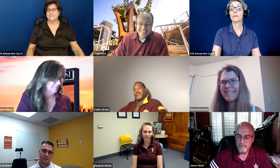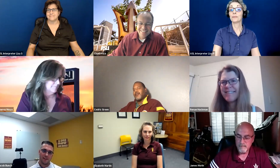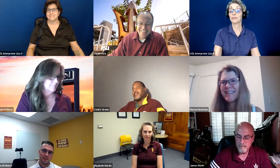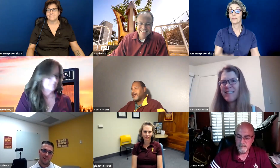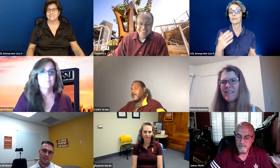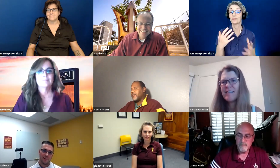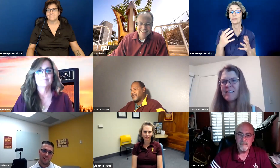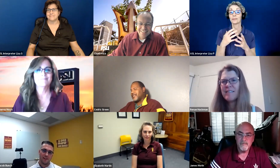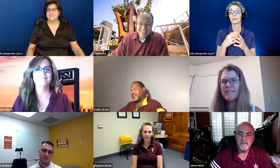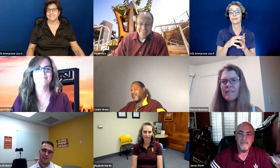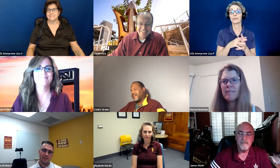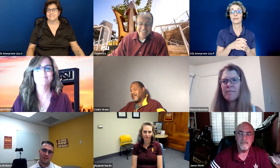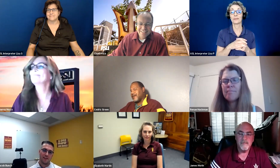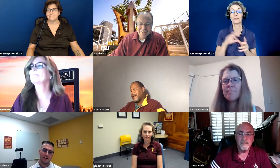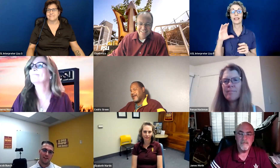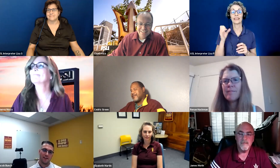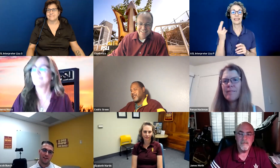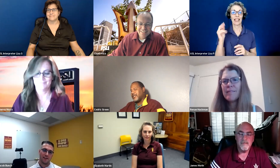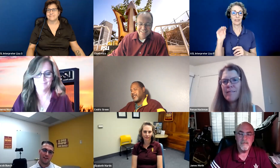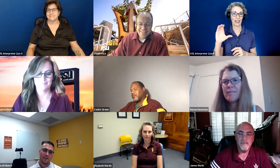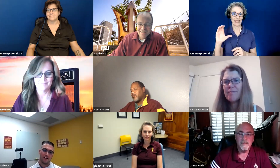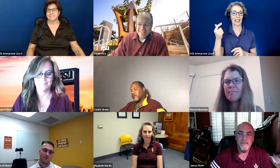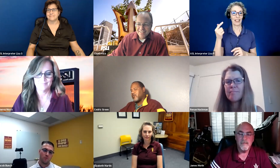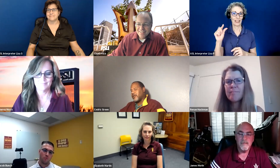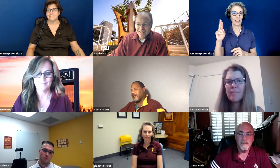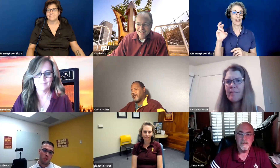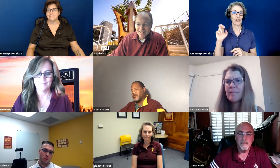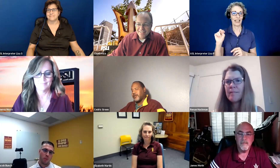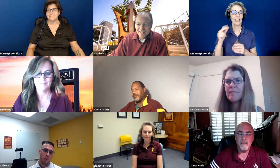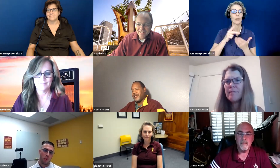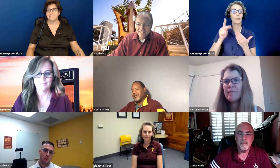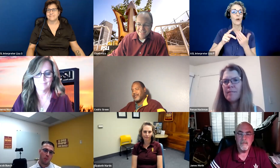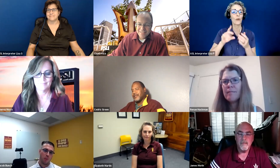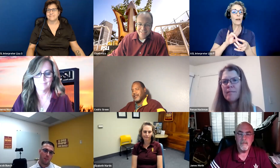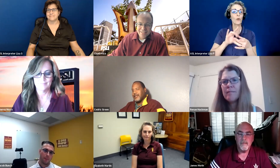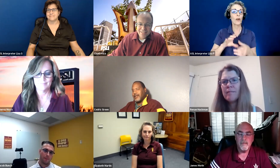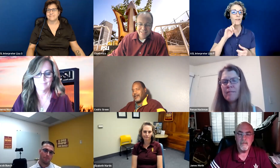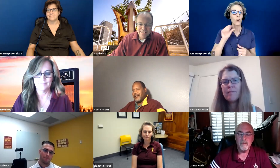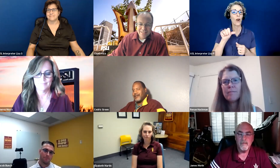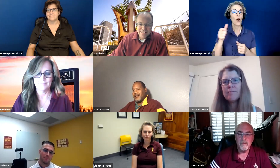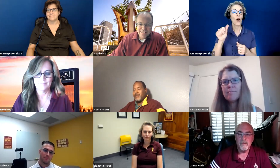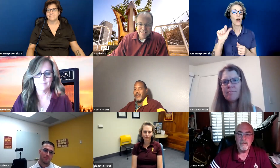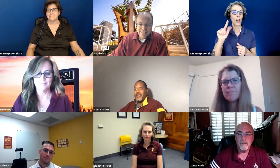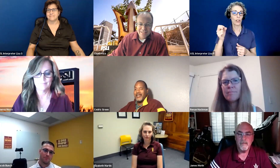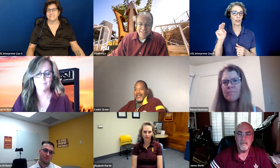Sorry about that. I'm Cendric Green. I am the program coordinator, alternative media. I'm a newbie.